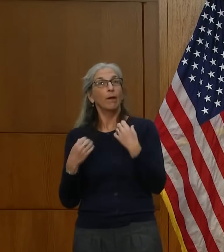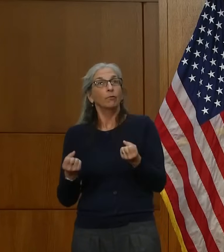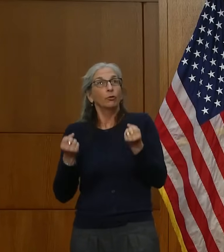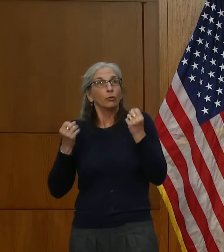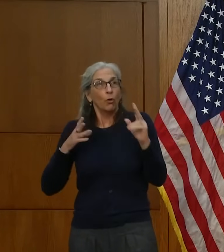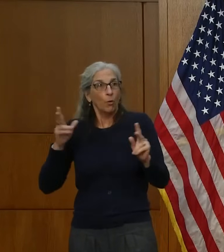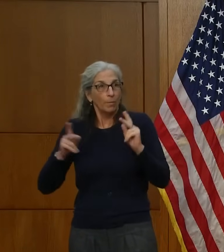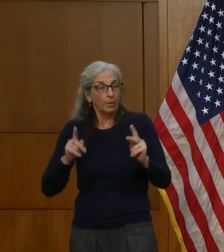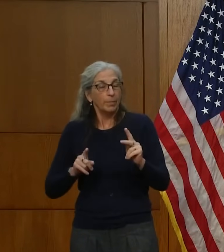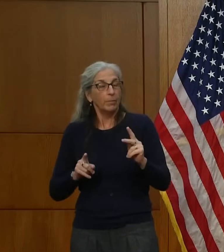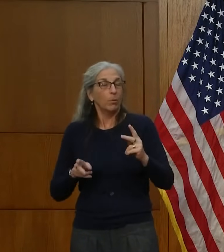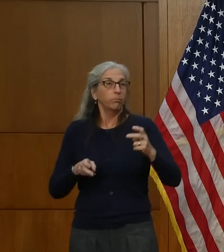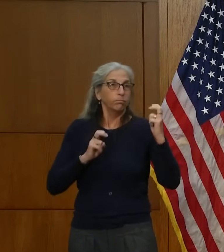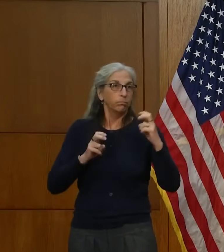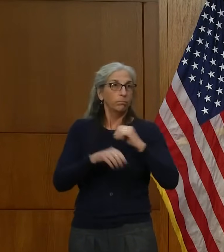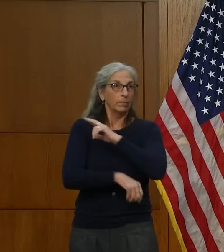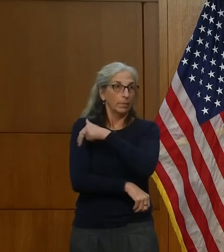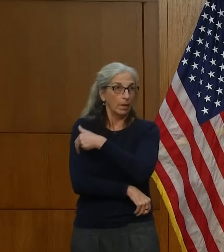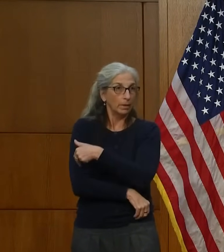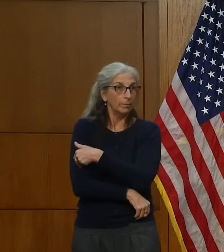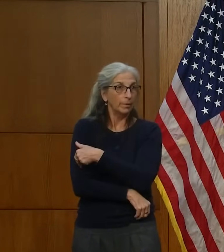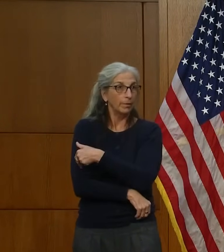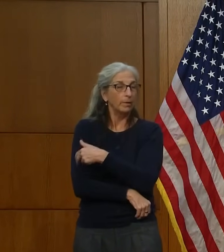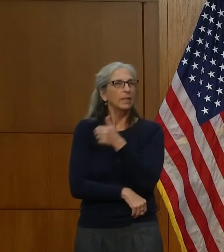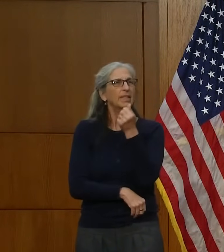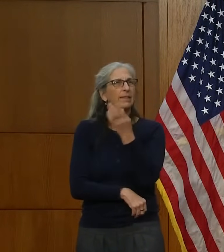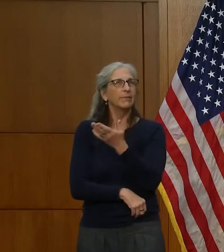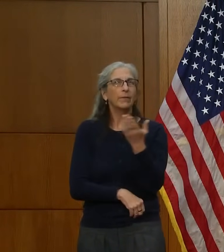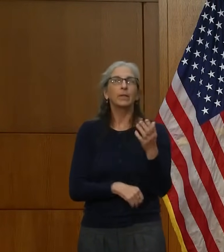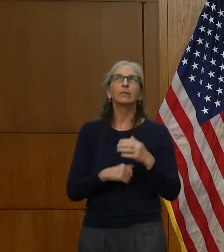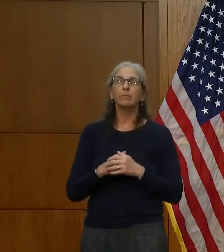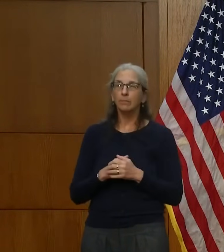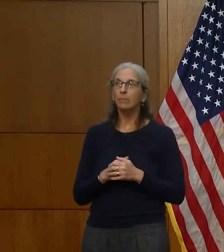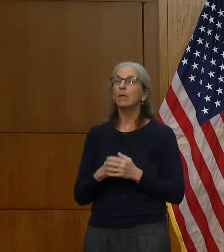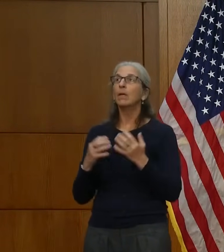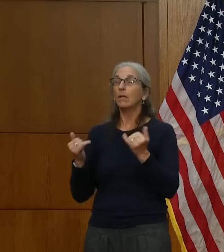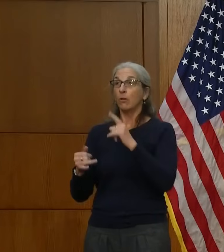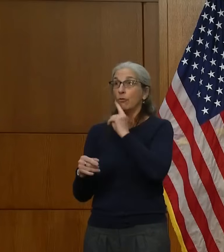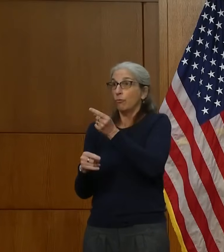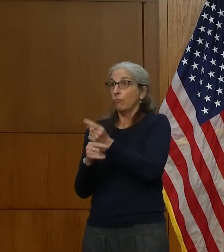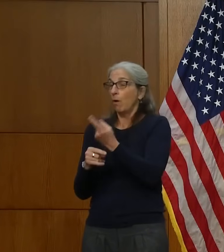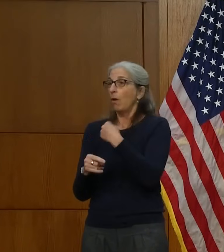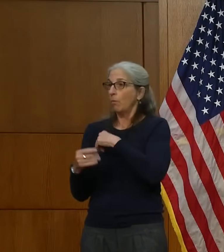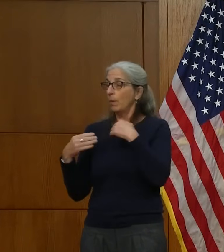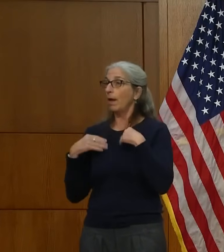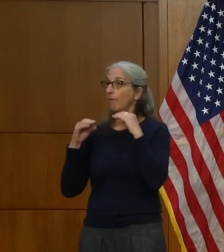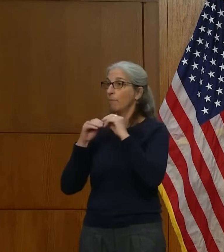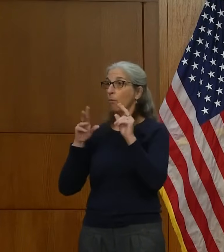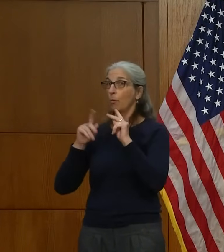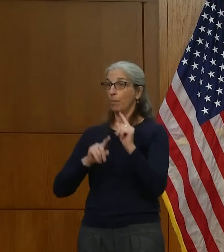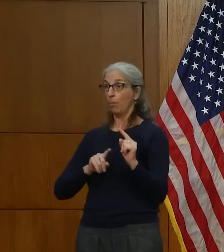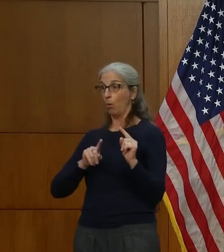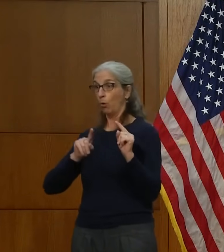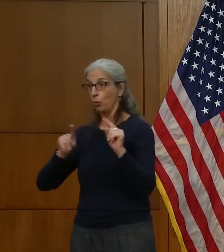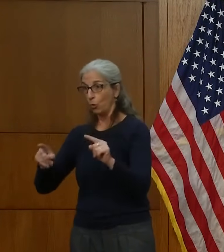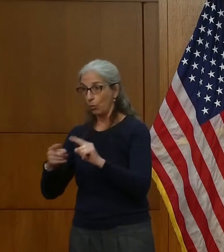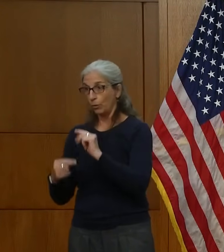MAKING DECISIONS ACROSS THE COMMONWEALTH TO MITIGATE THESE INCREASED NUMBERS OF OUR HOSPITALIZATIONS, A COUPLE OF THINGS I WOULD SAY WHILE WE